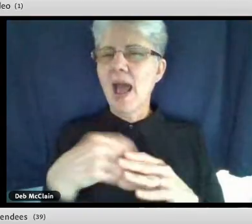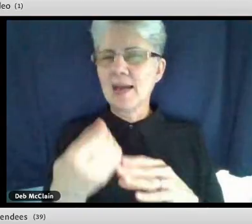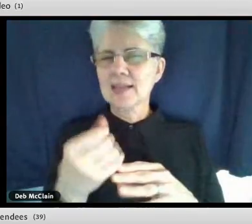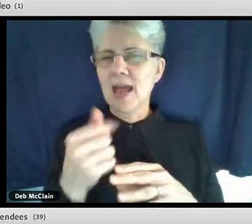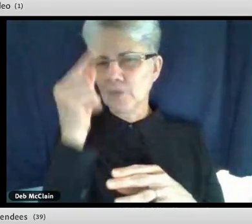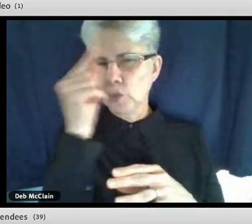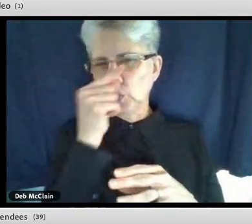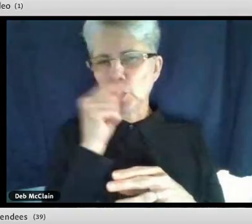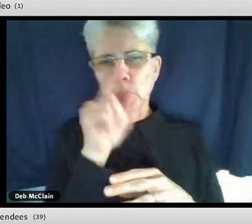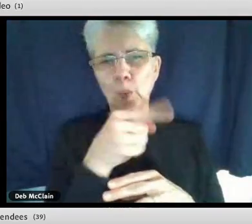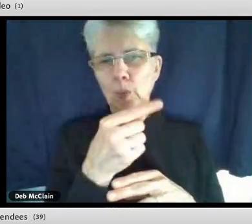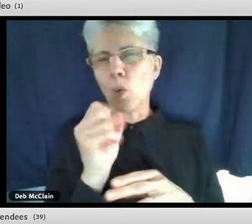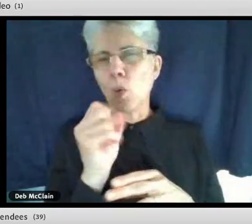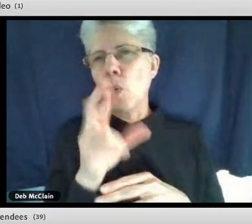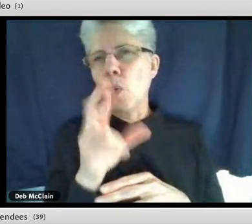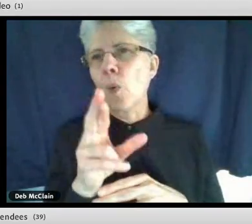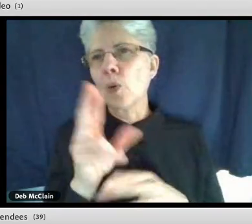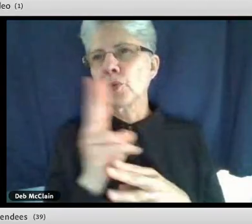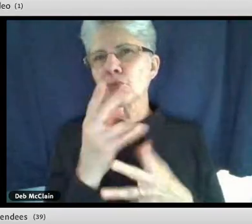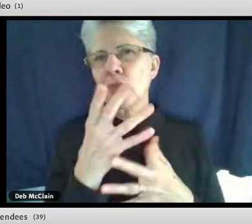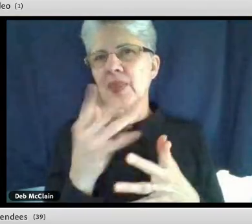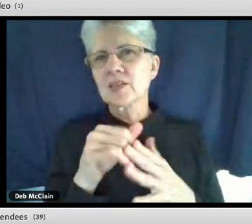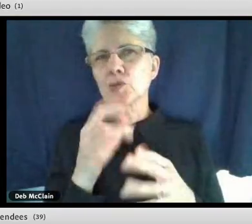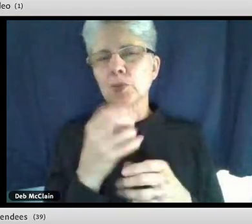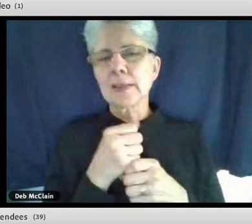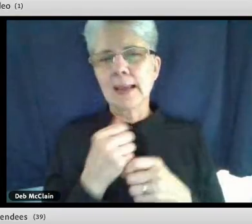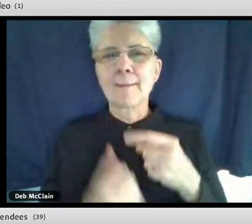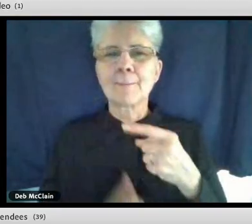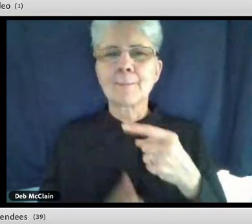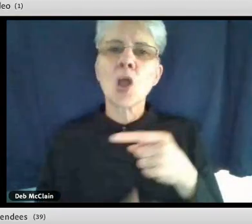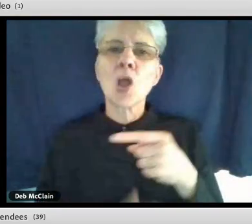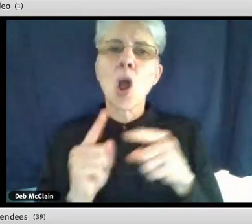that I wasn't used to, and these are things outside of Google and outside of Bing.